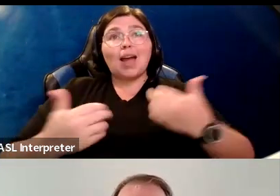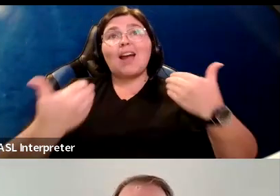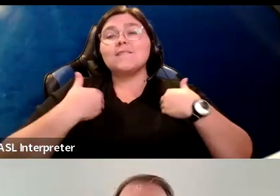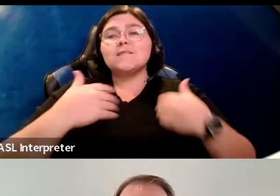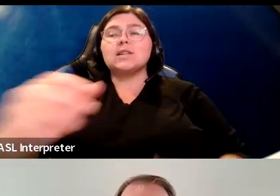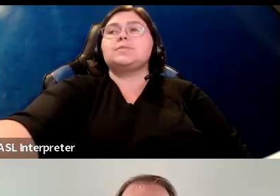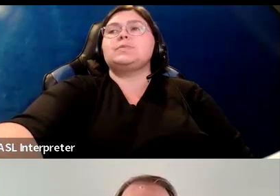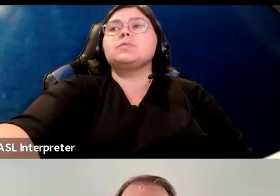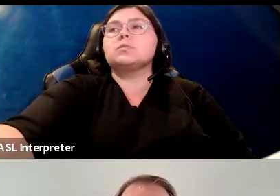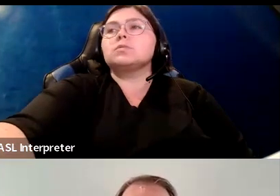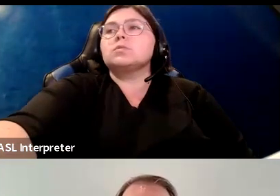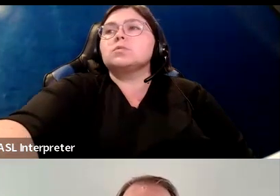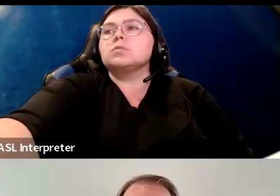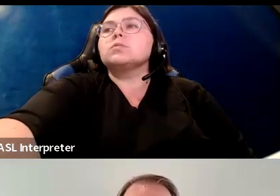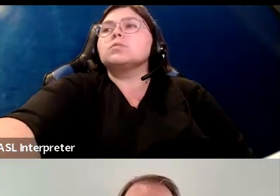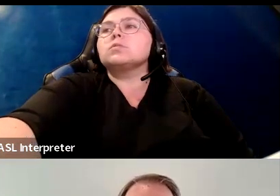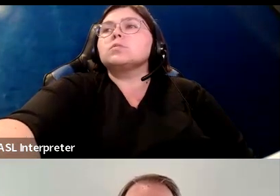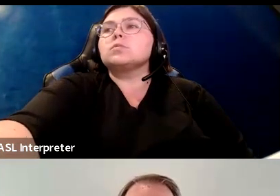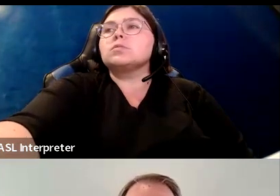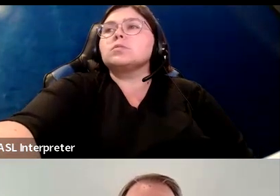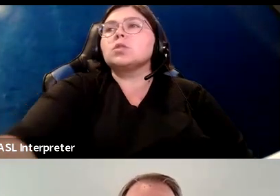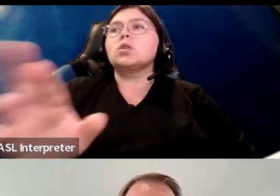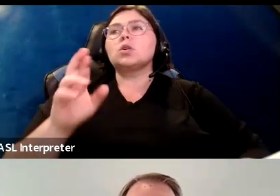But recently, I have also been collaborating with Thijs